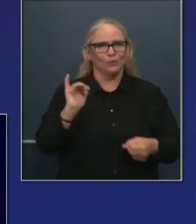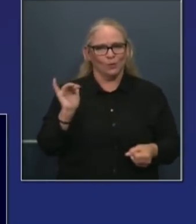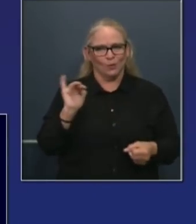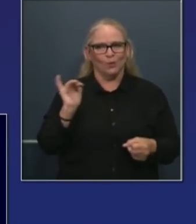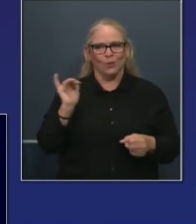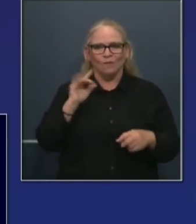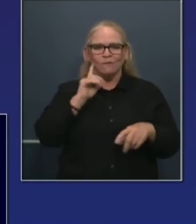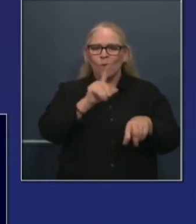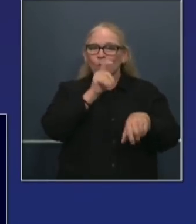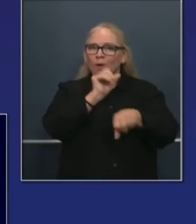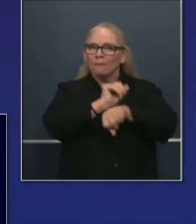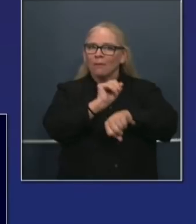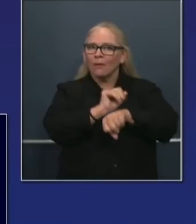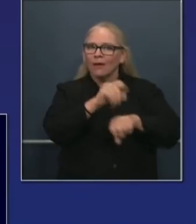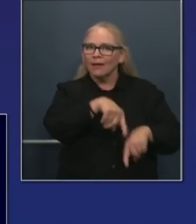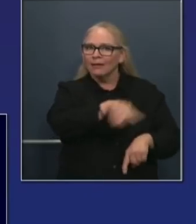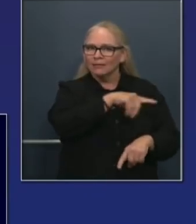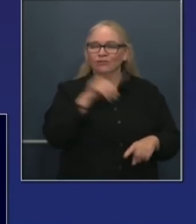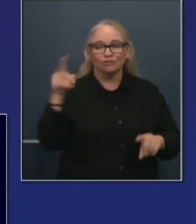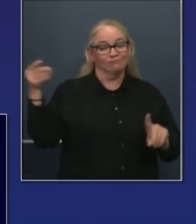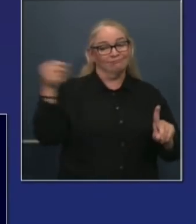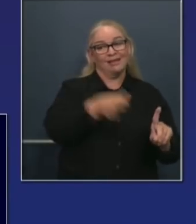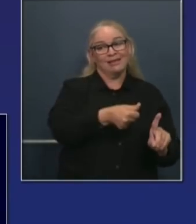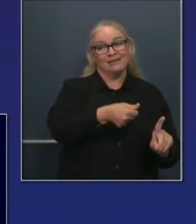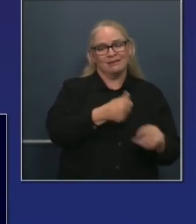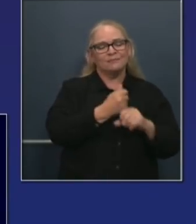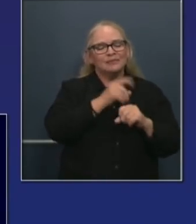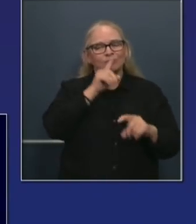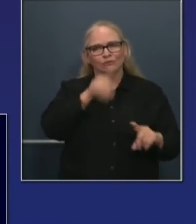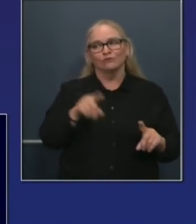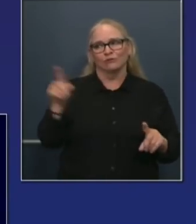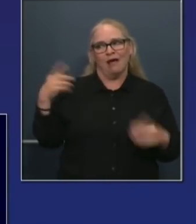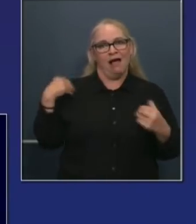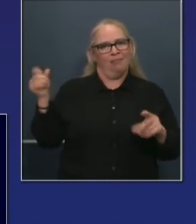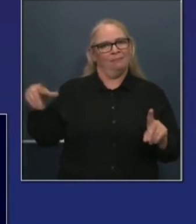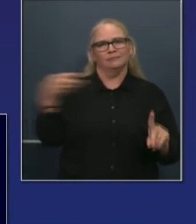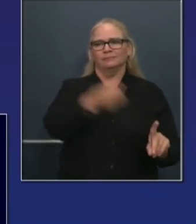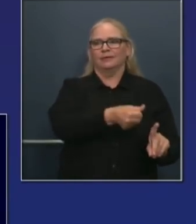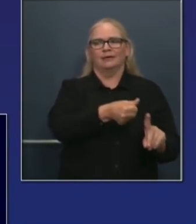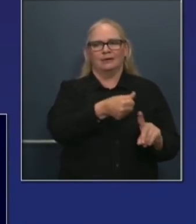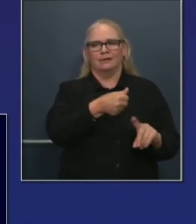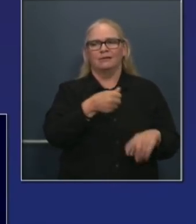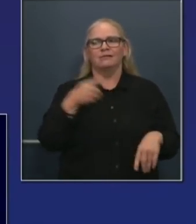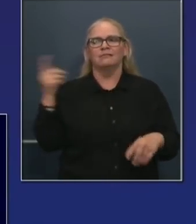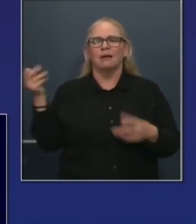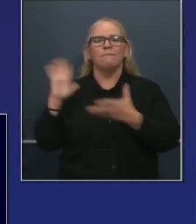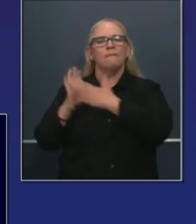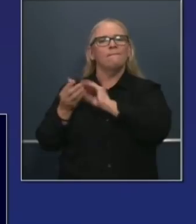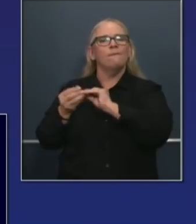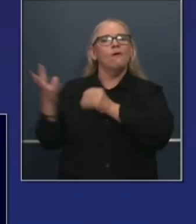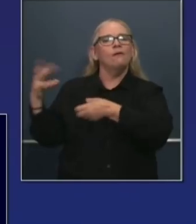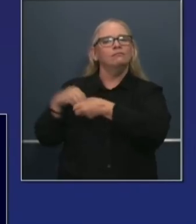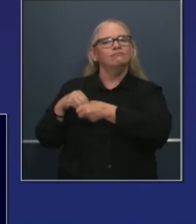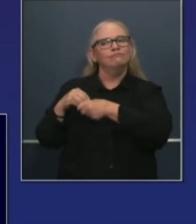MOST CRITICAL IS THE FACT THAT HEALTH PLANS HAVE THE RESPONSIBILITY TO PICK UP AND TESTING FOR EMPLOYERS AND WE